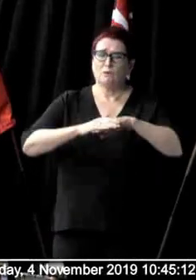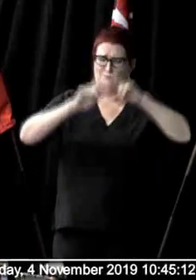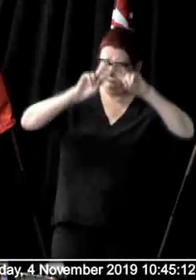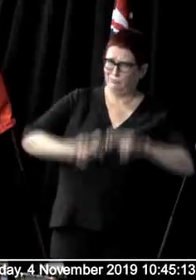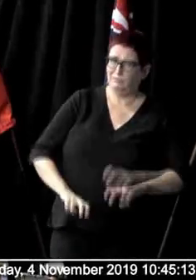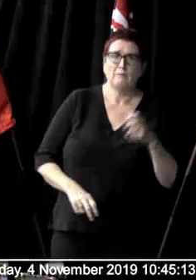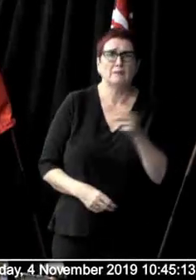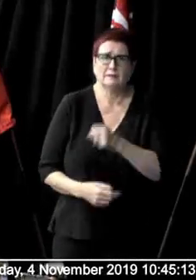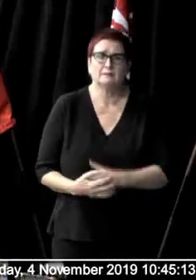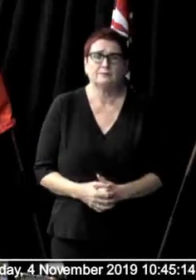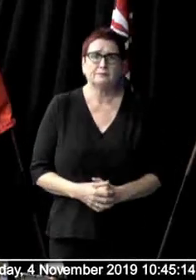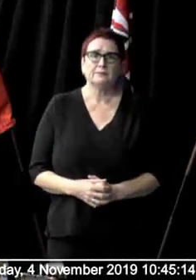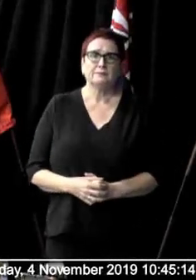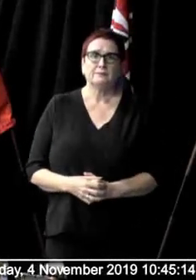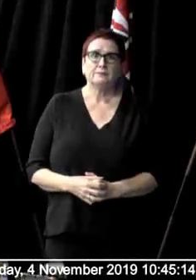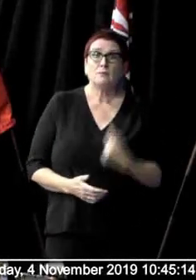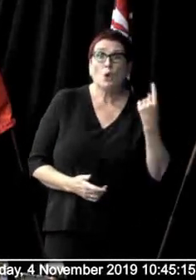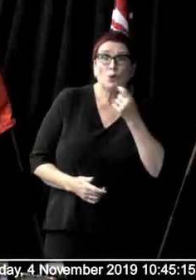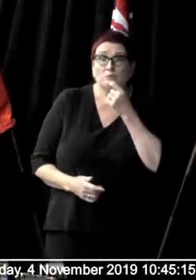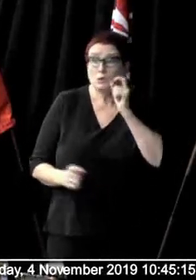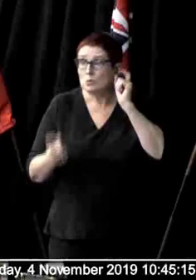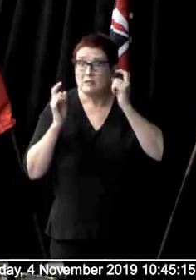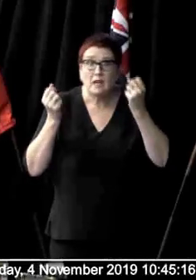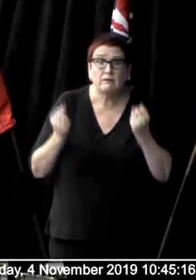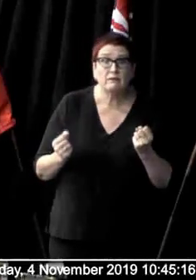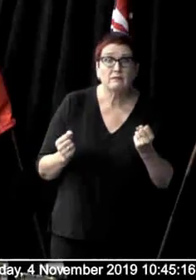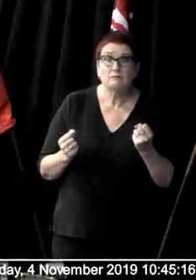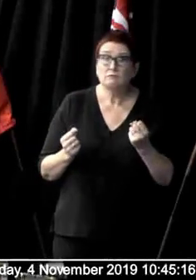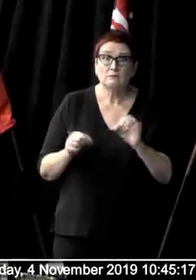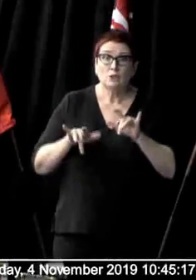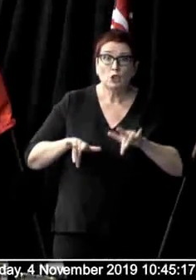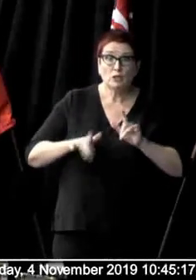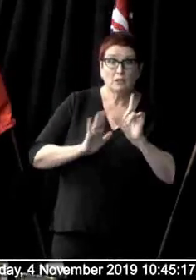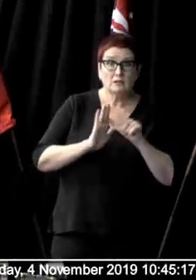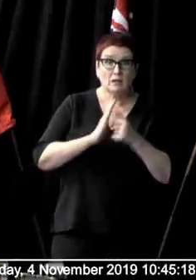So for anyone who is concerned that they have not had the opportunity to provide